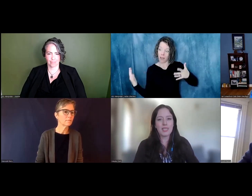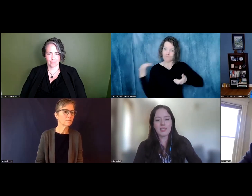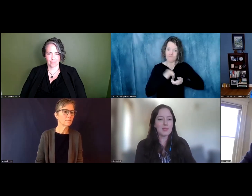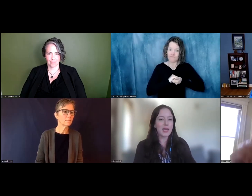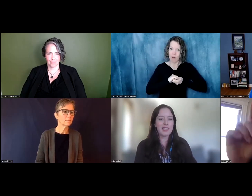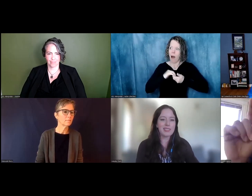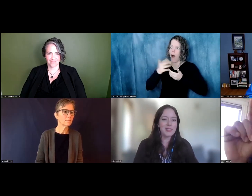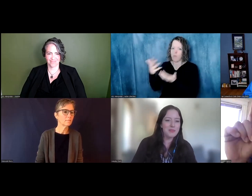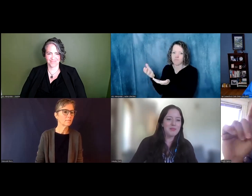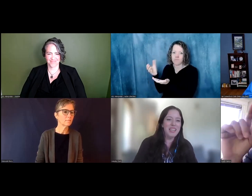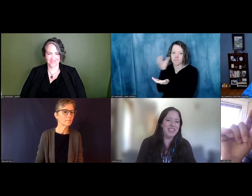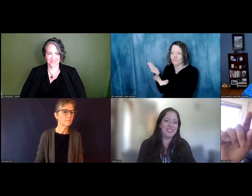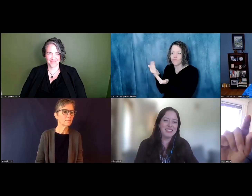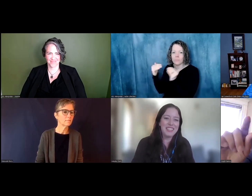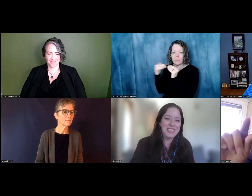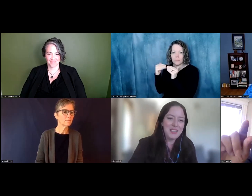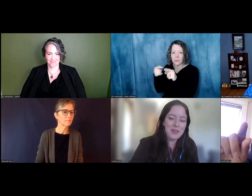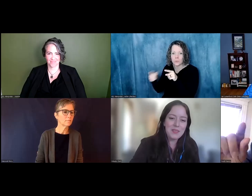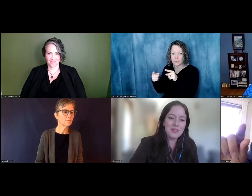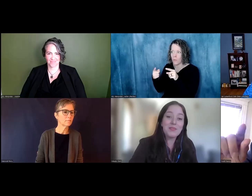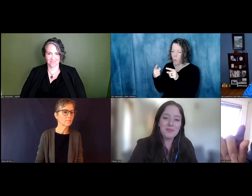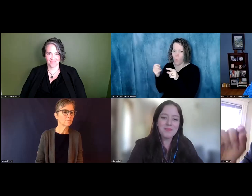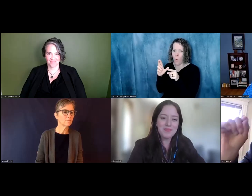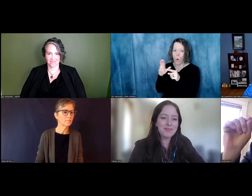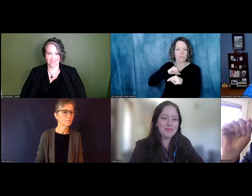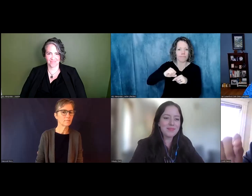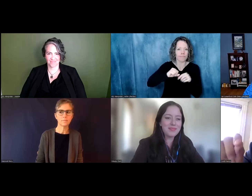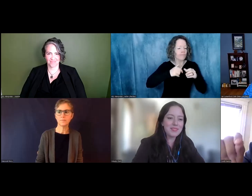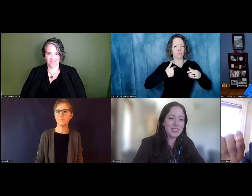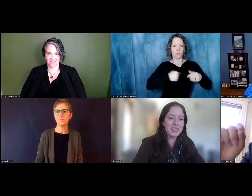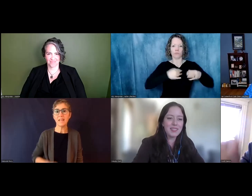That's it. That's my answer. If I may add. Please go ahead. I